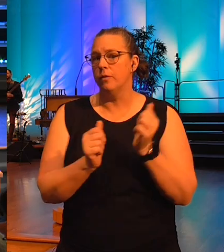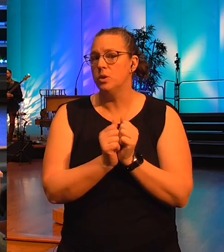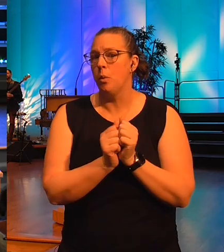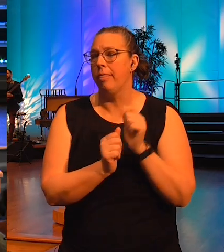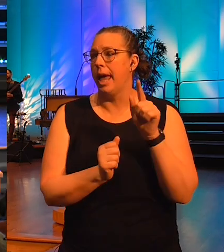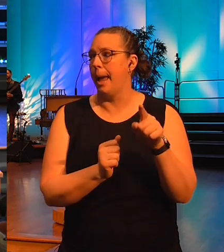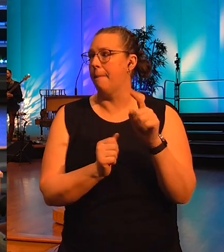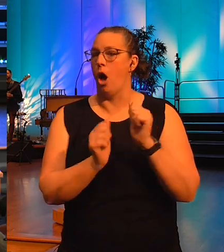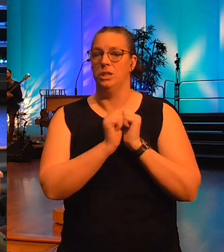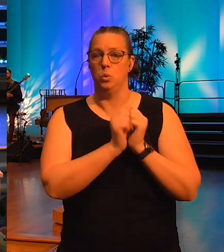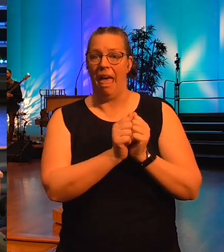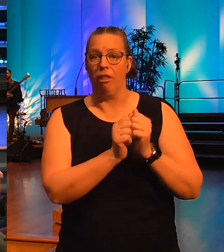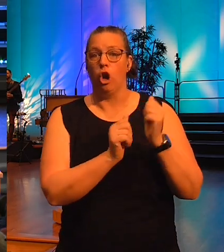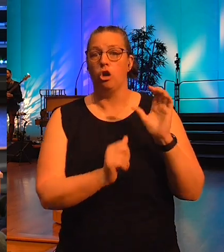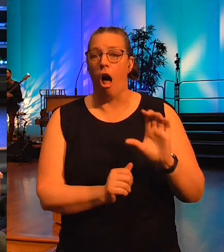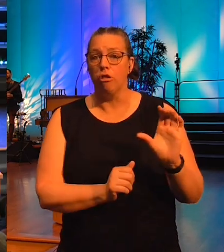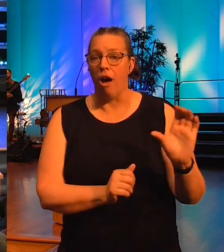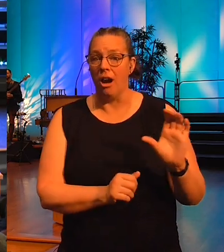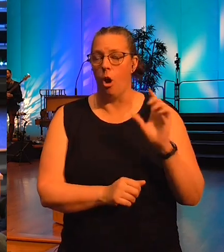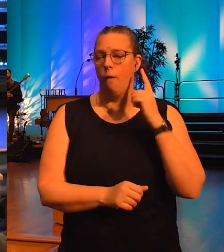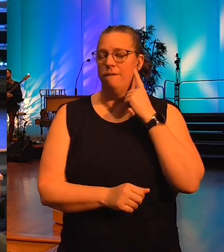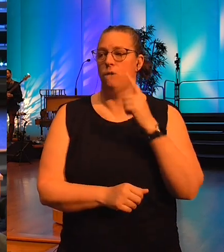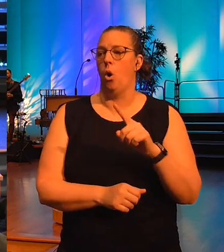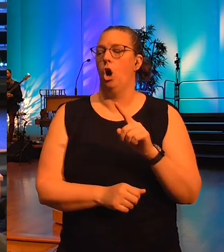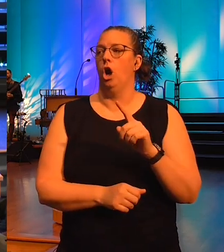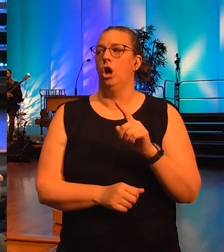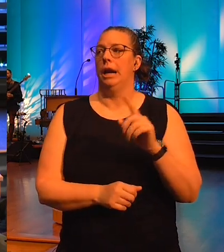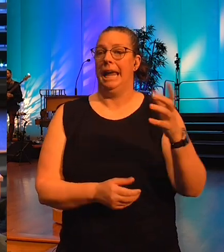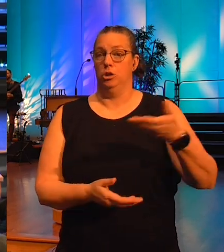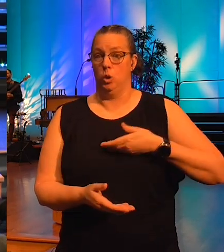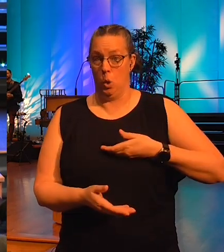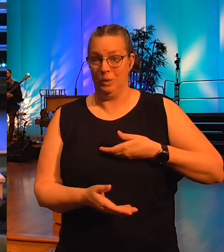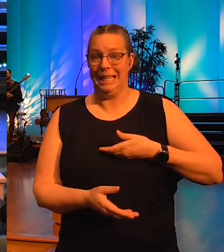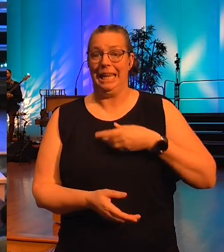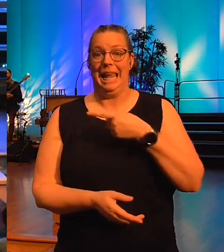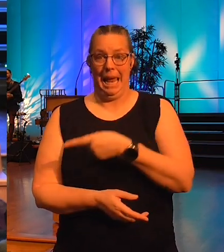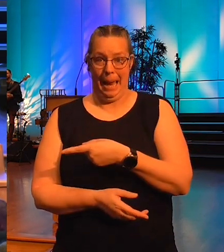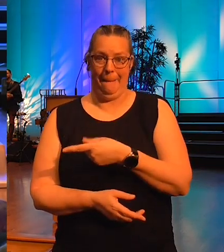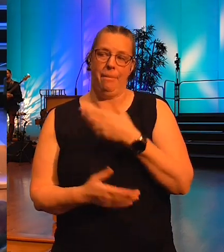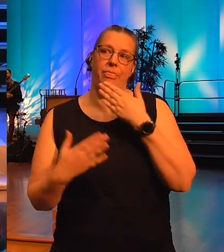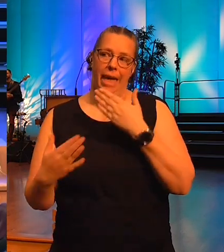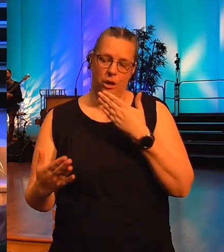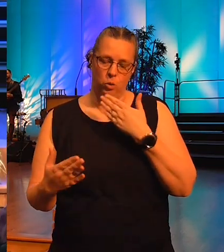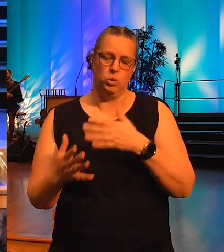Colorado for uh introducing me and introducing Arthur to all of us so thank you Caroline and